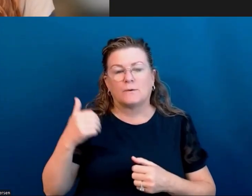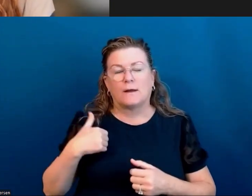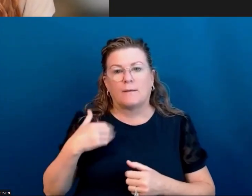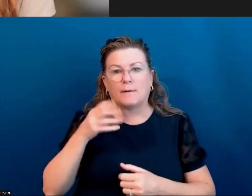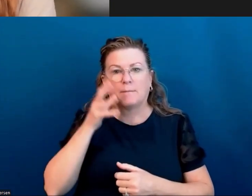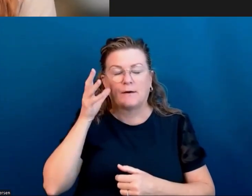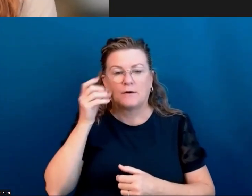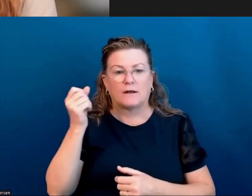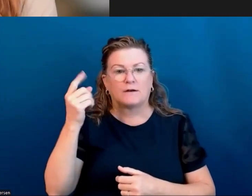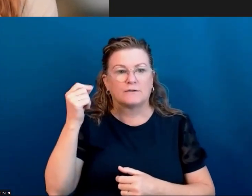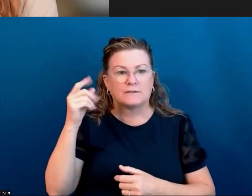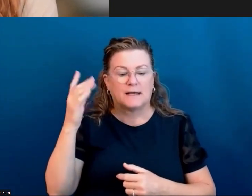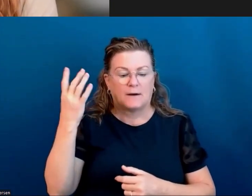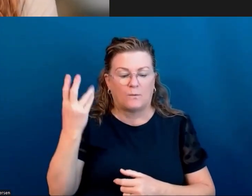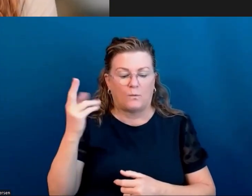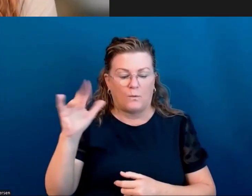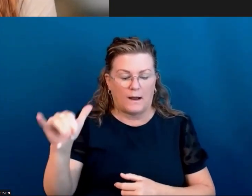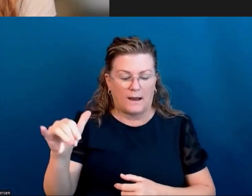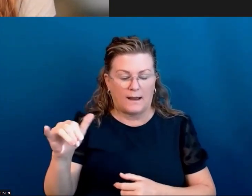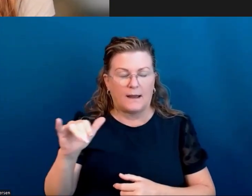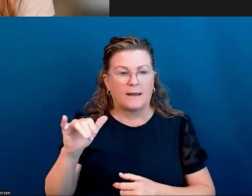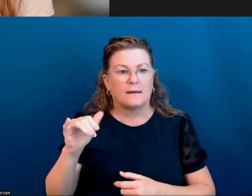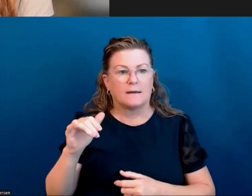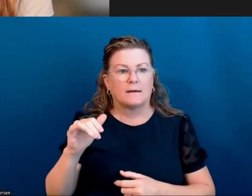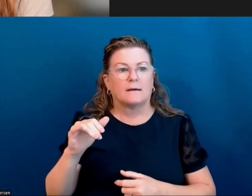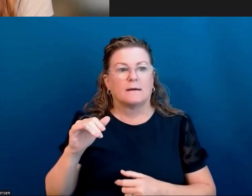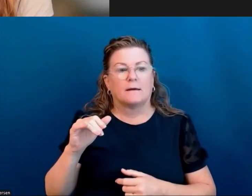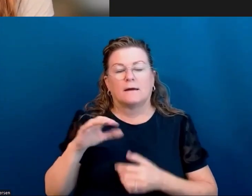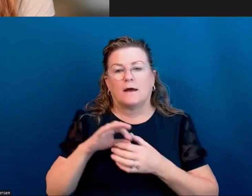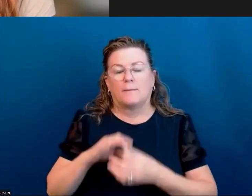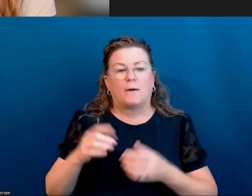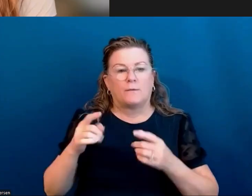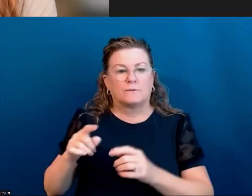understand the why behind what's going on with their child, the